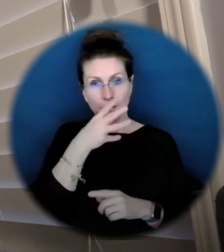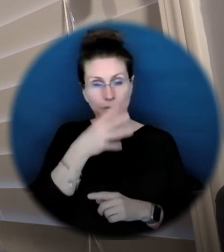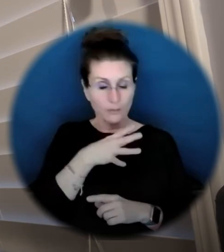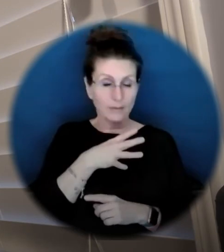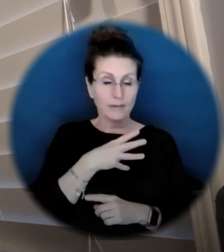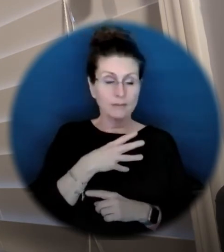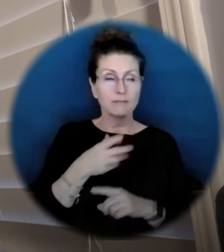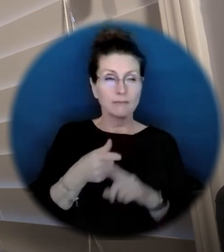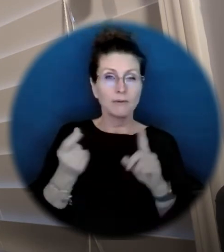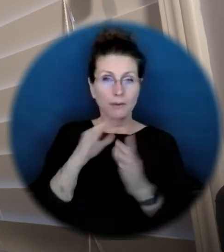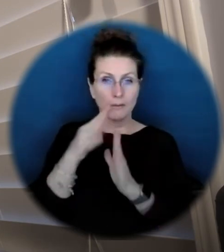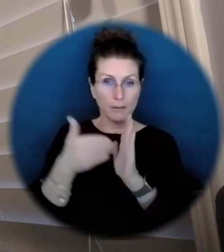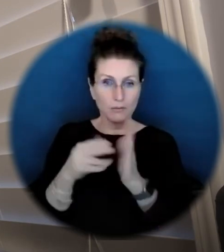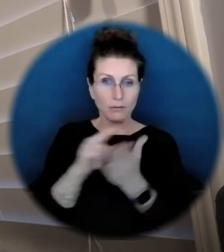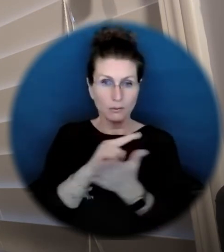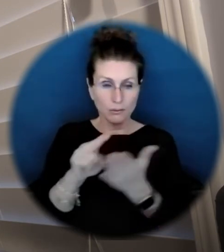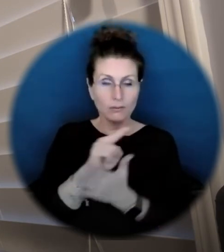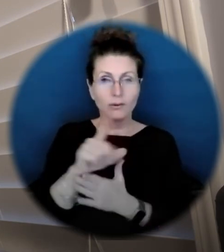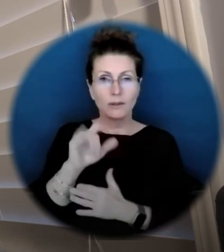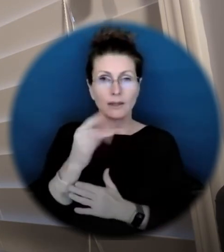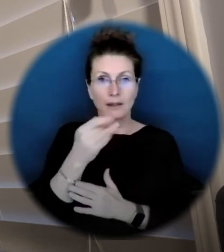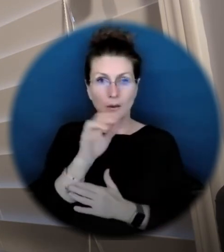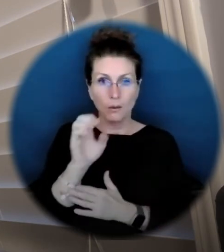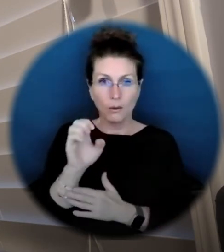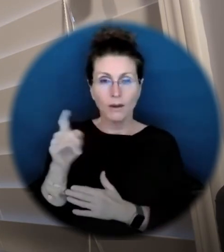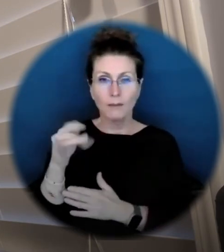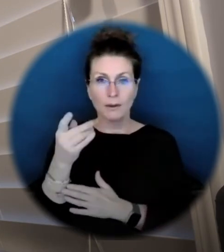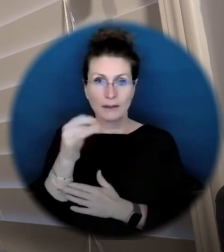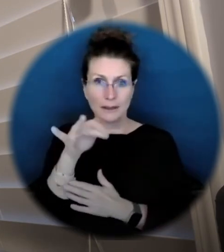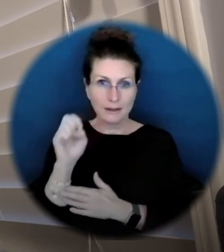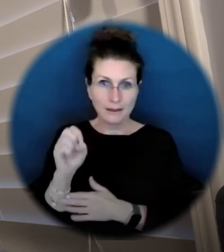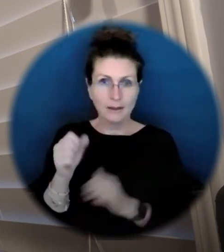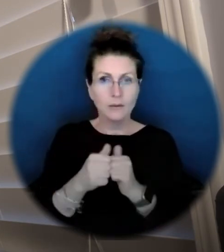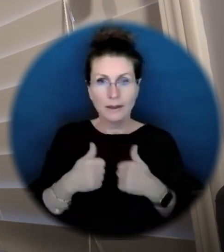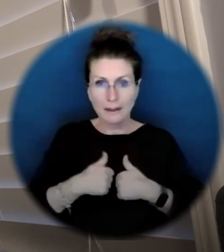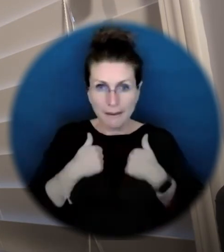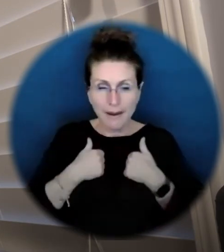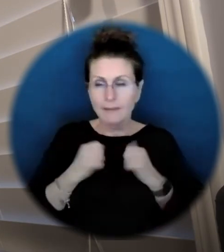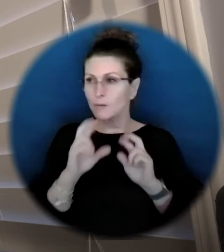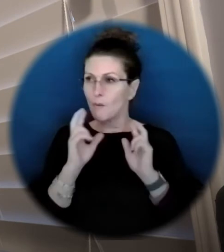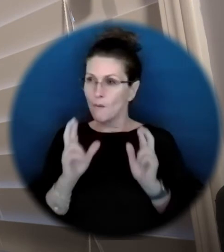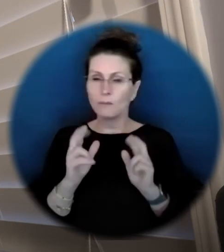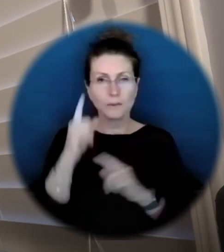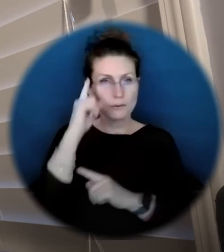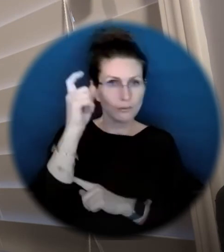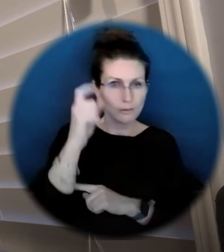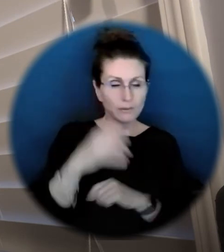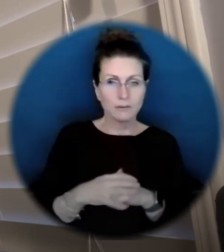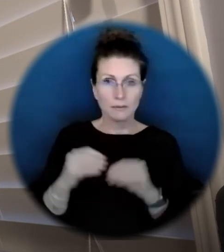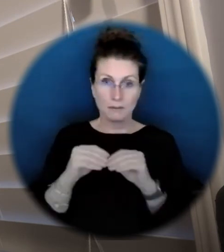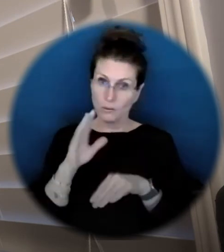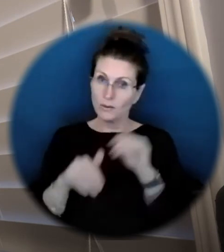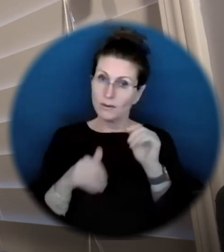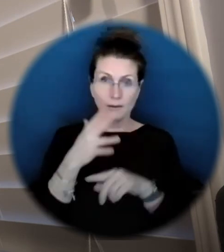Women with lives, futures, families, hopes, and dreams. Though it has been over 30 years,